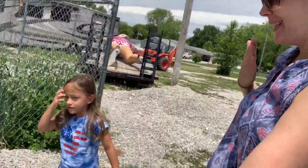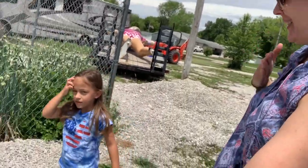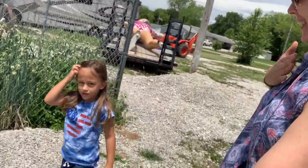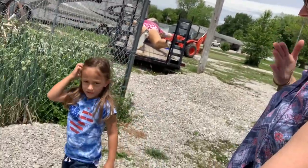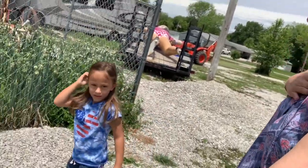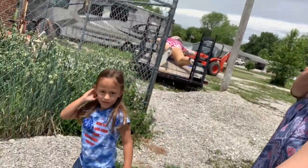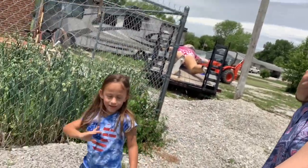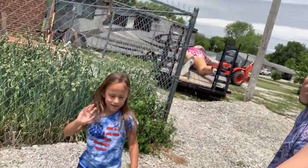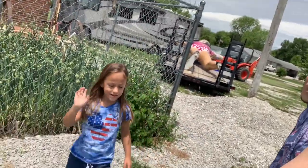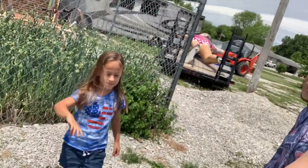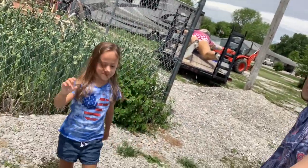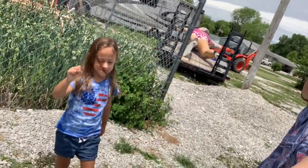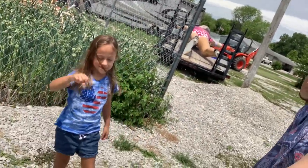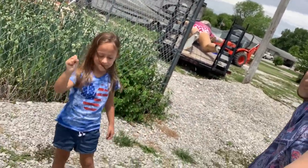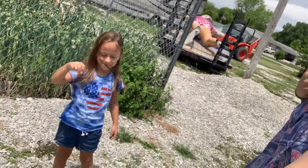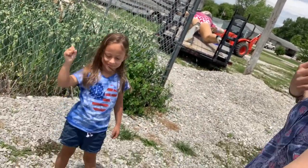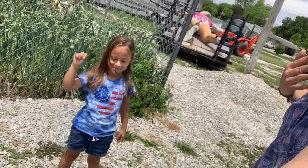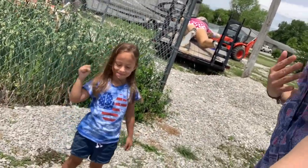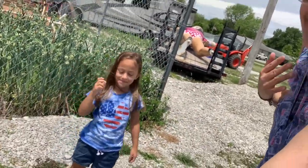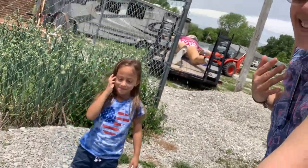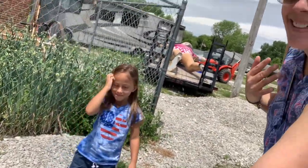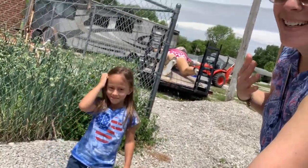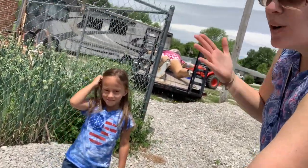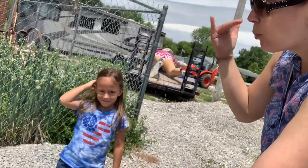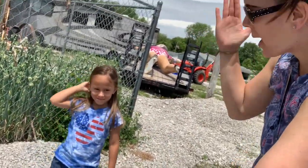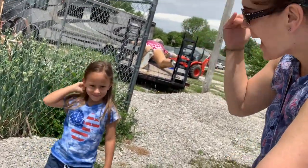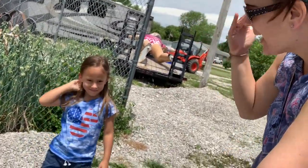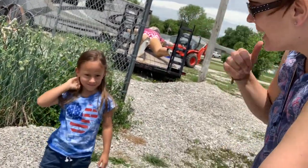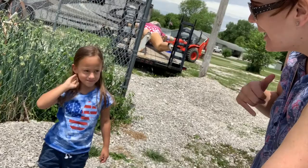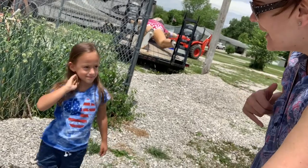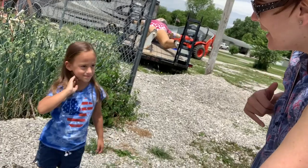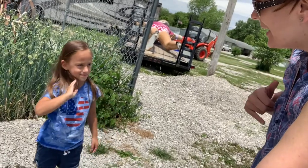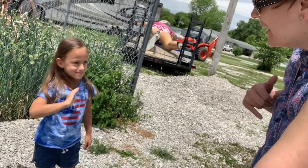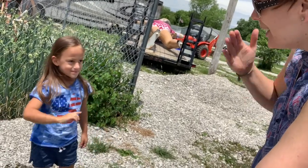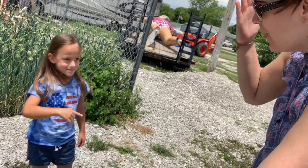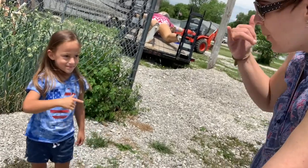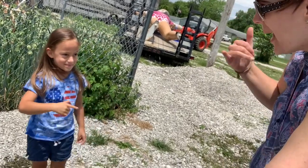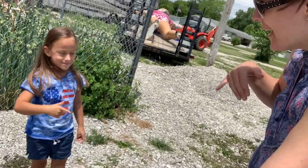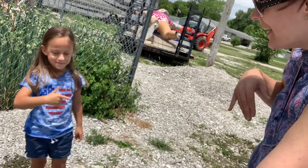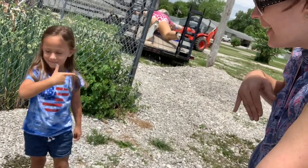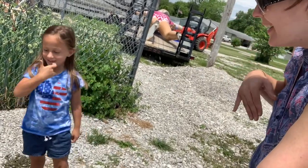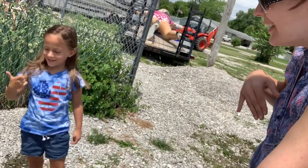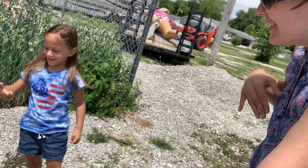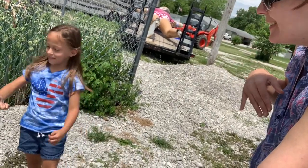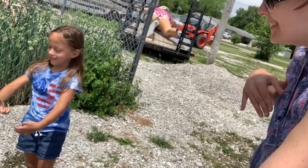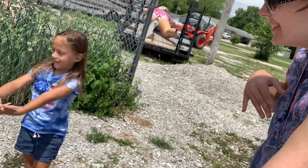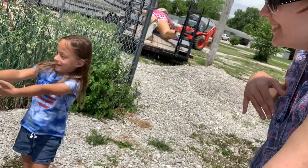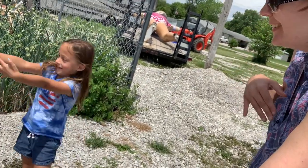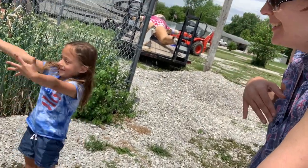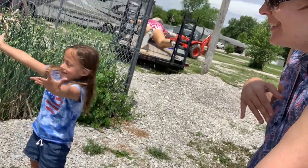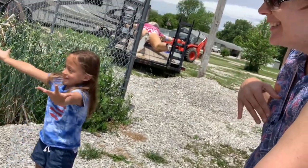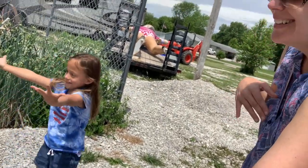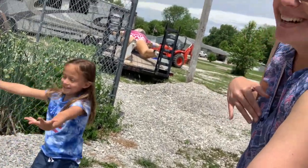Yes! Why? Because of that!